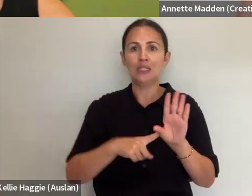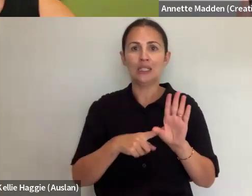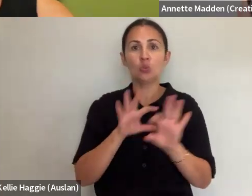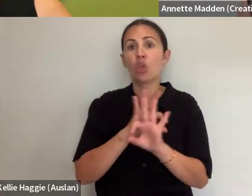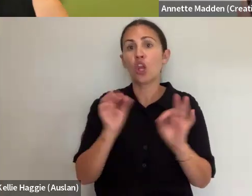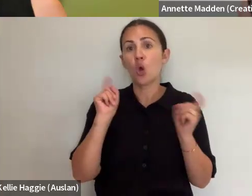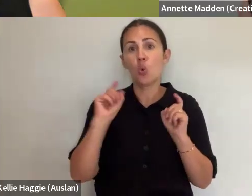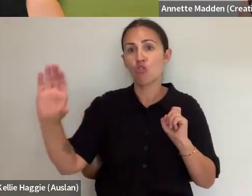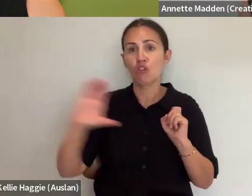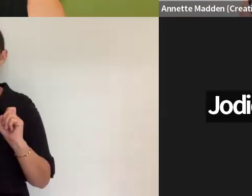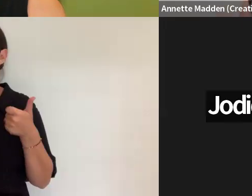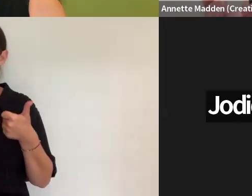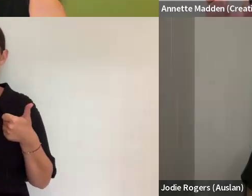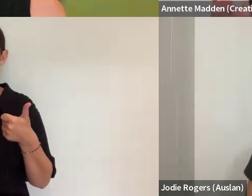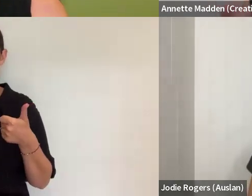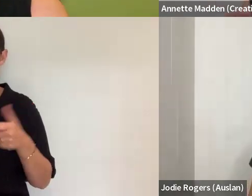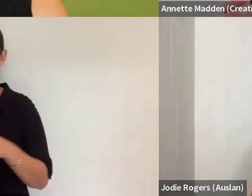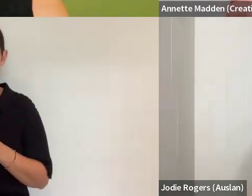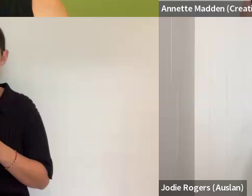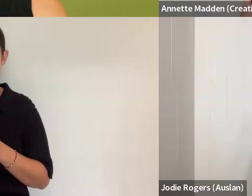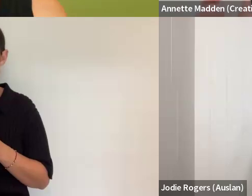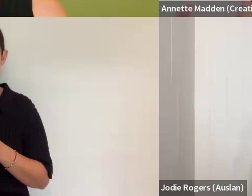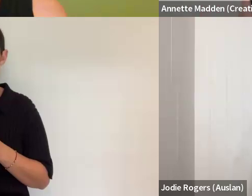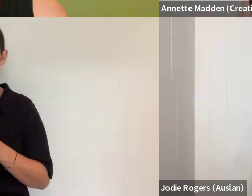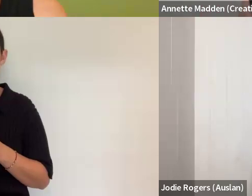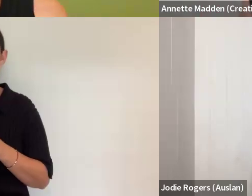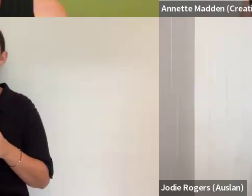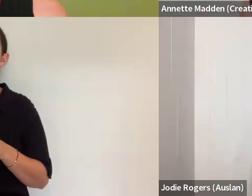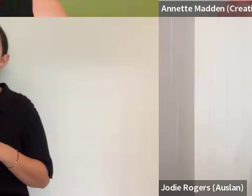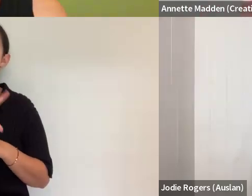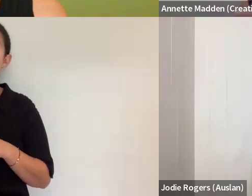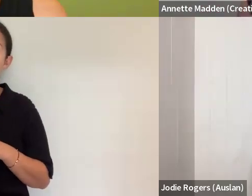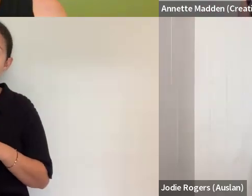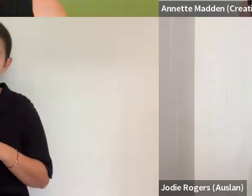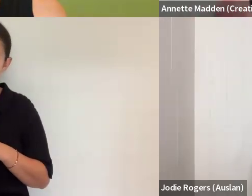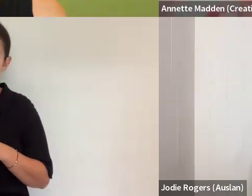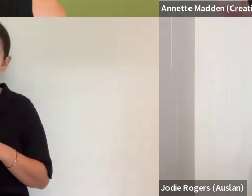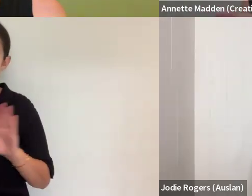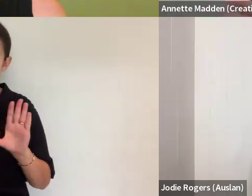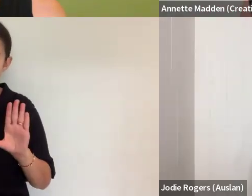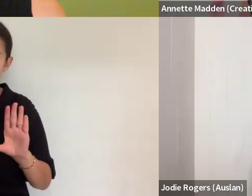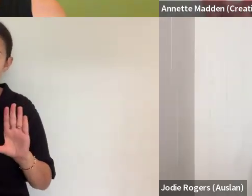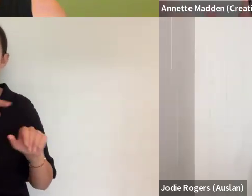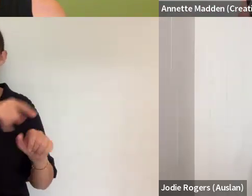to actually have this investment in order to be a bit more secure and stable, and then let's